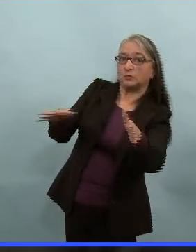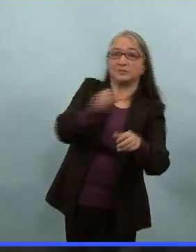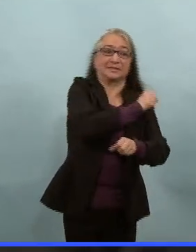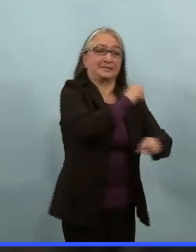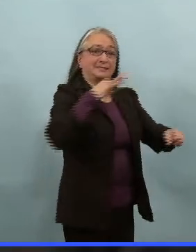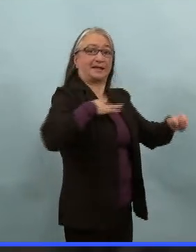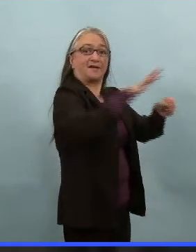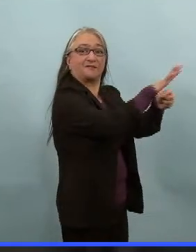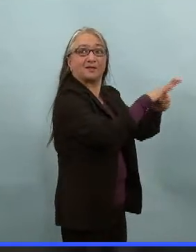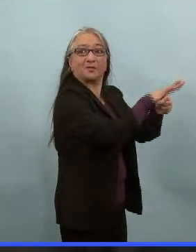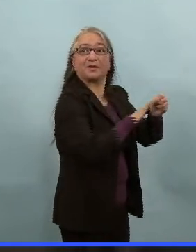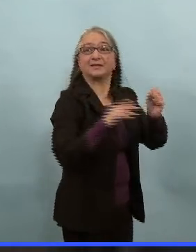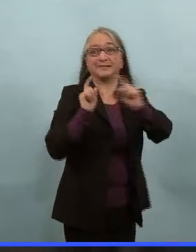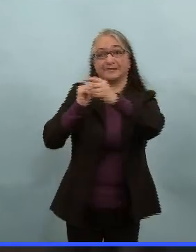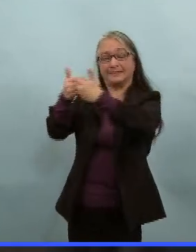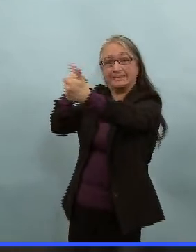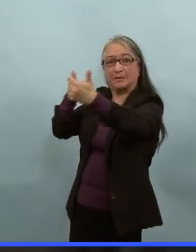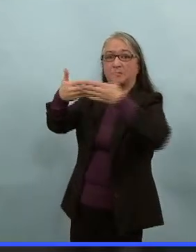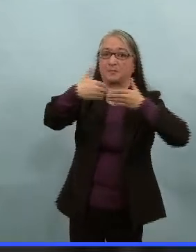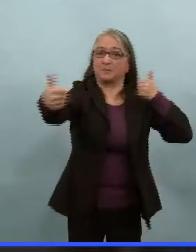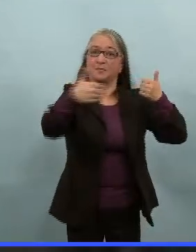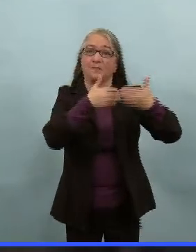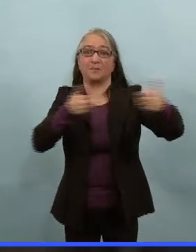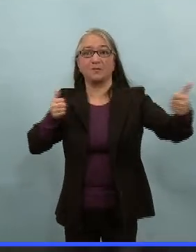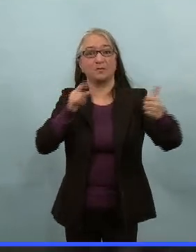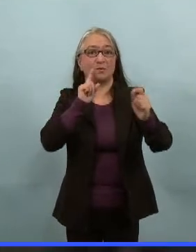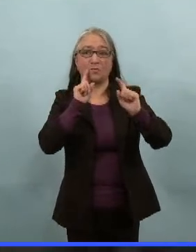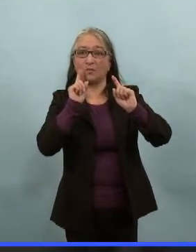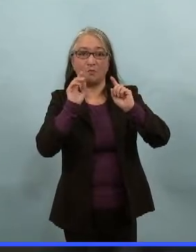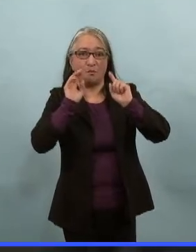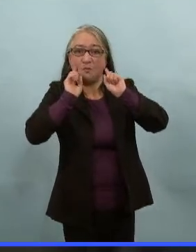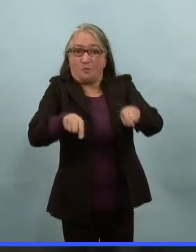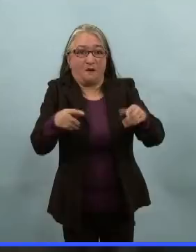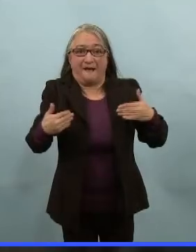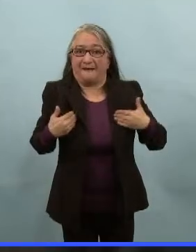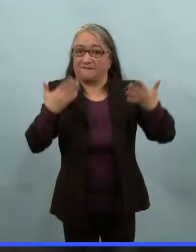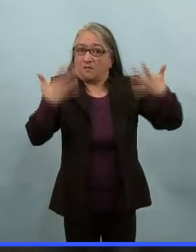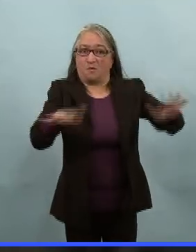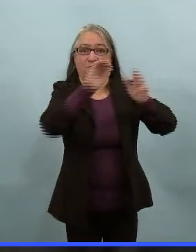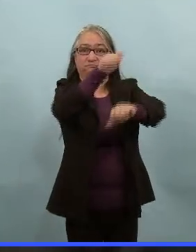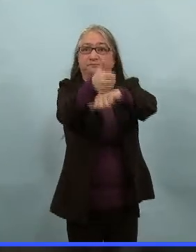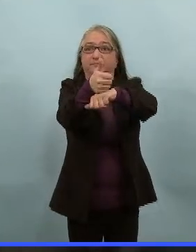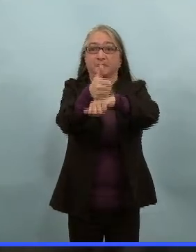out we have the orders you know we have the orders yes there's a lot of cases out there right now